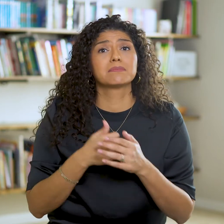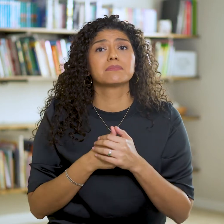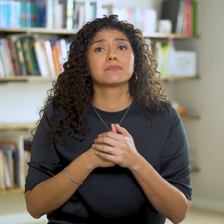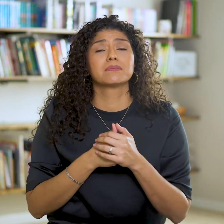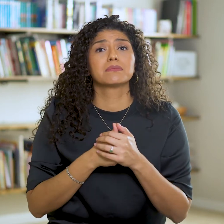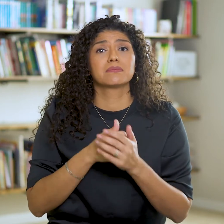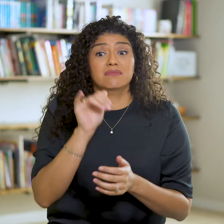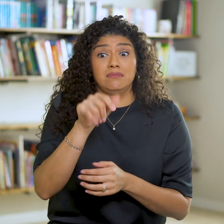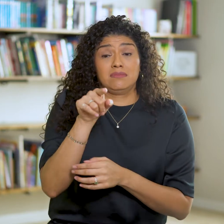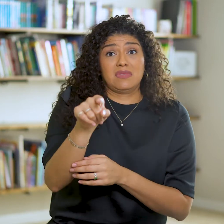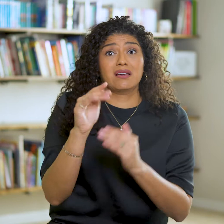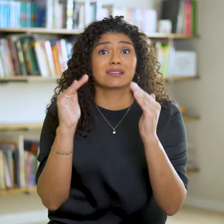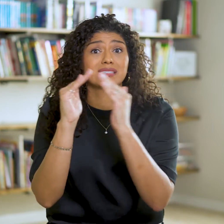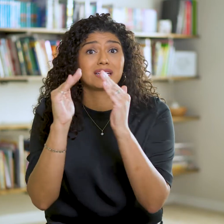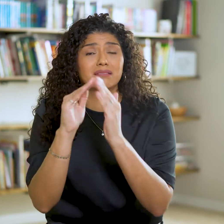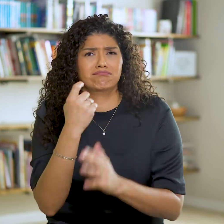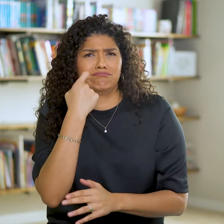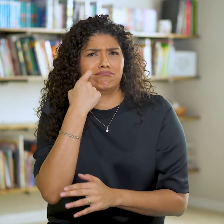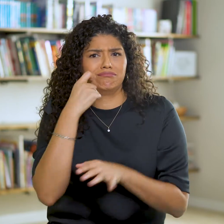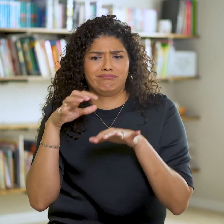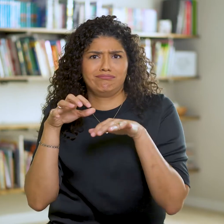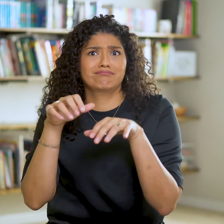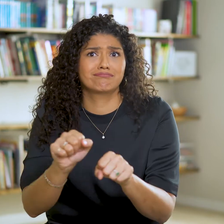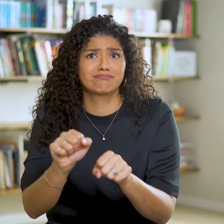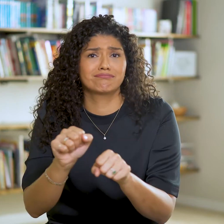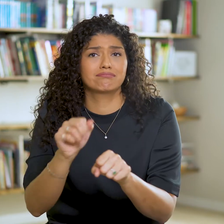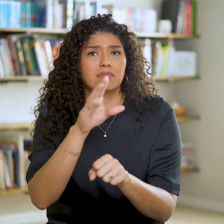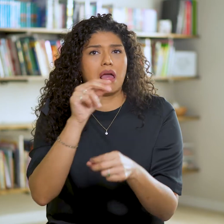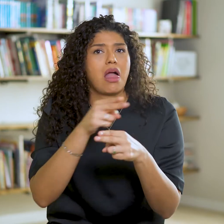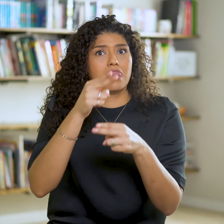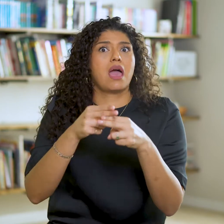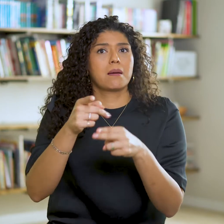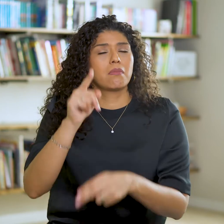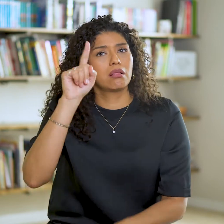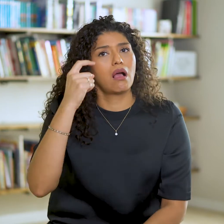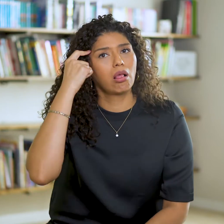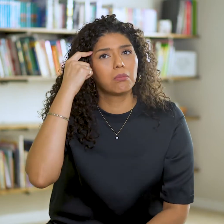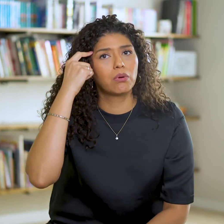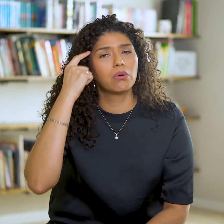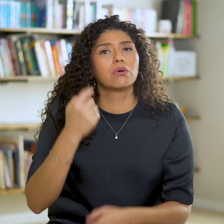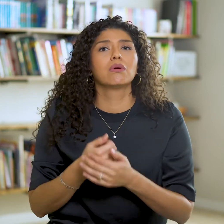the newly seized, newly named capital.